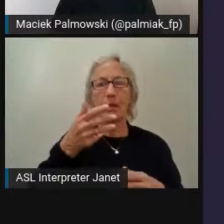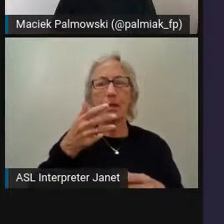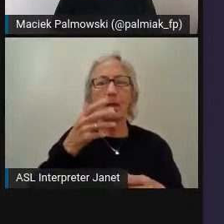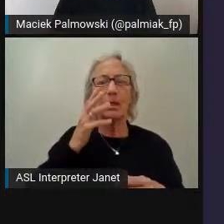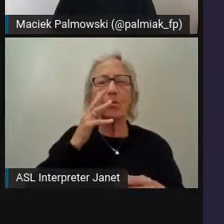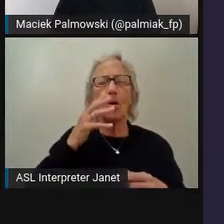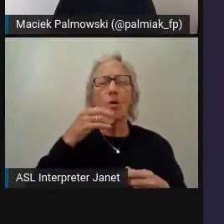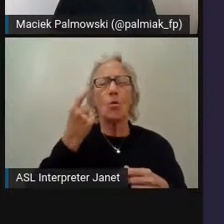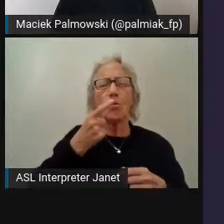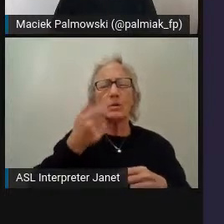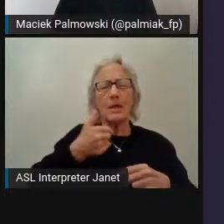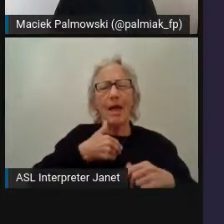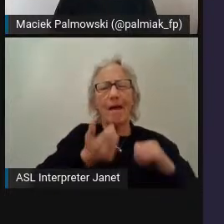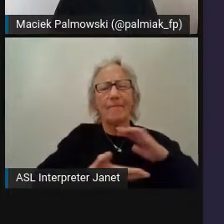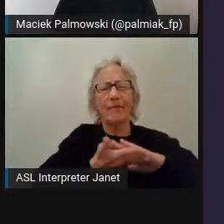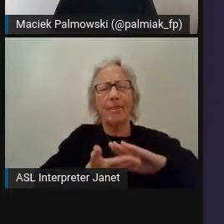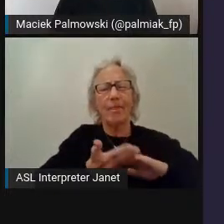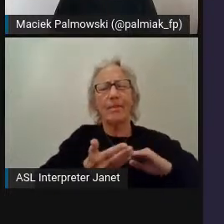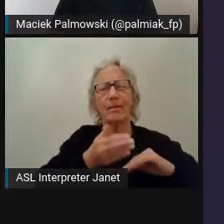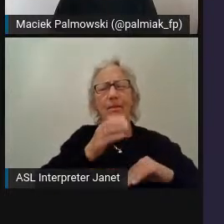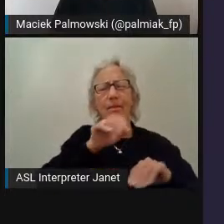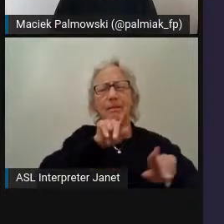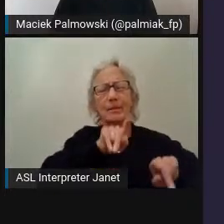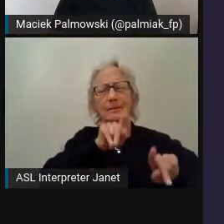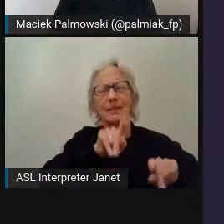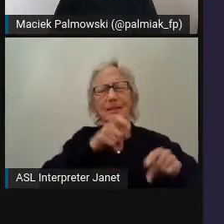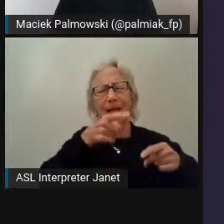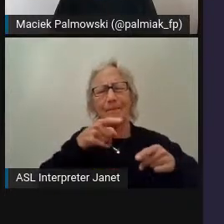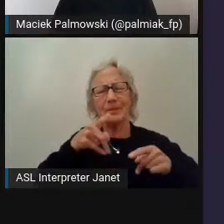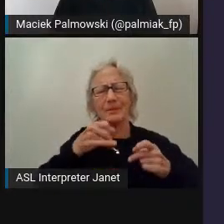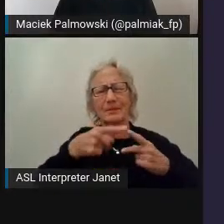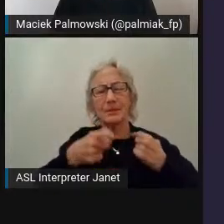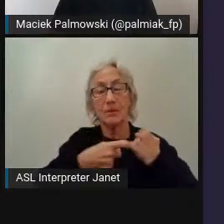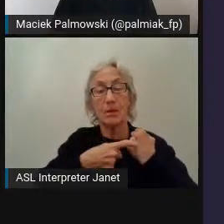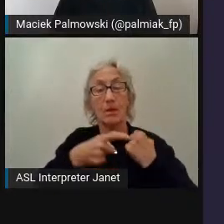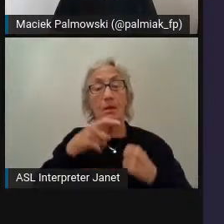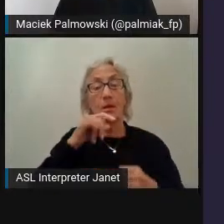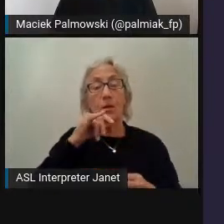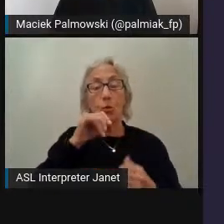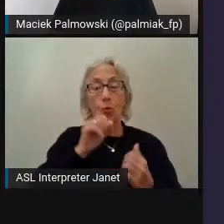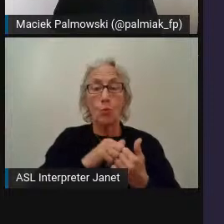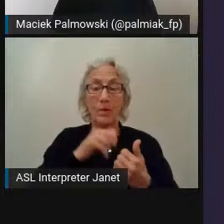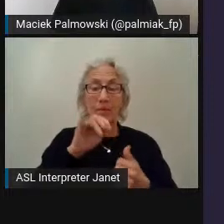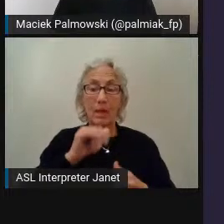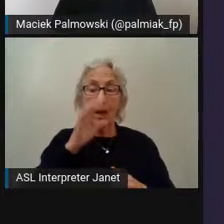hand you do not have to remember about CI / CD tests because they will be part of the test and they will always happen.